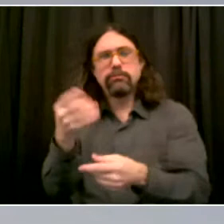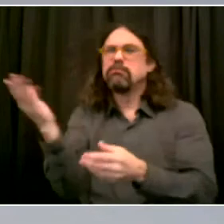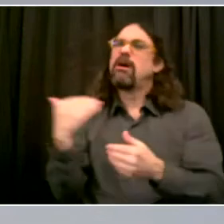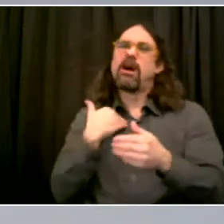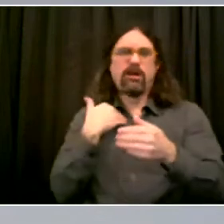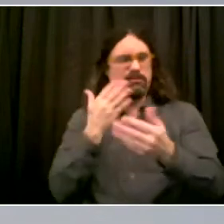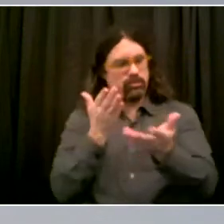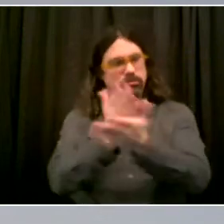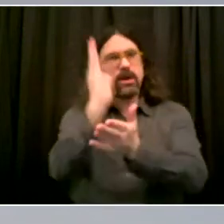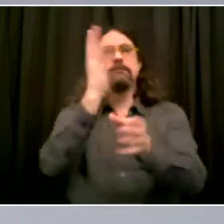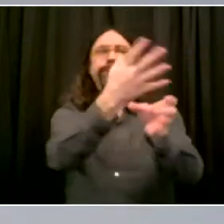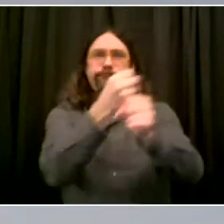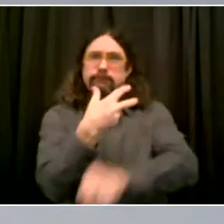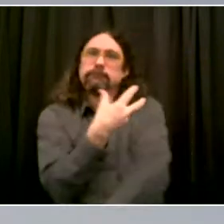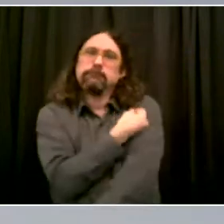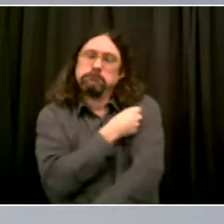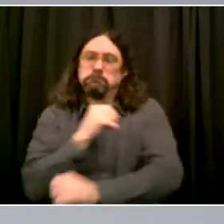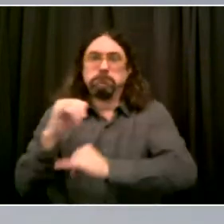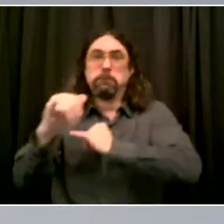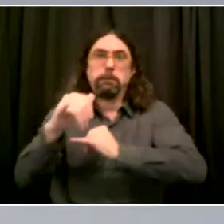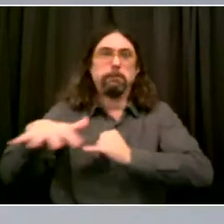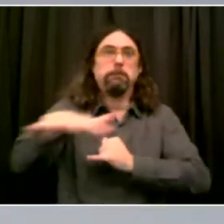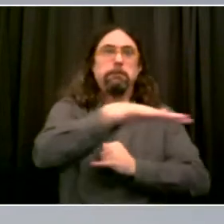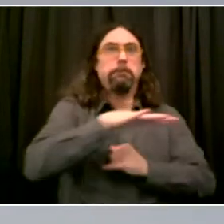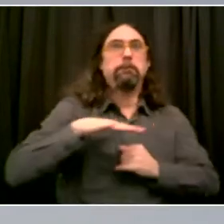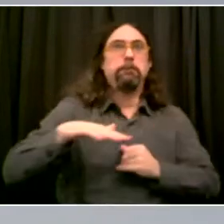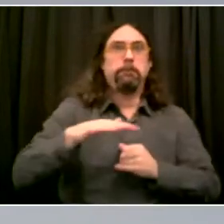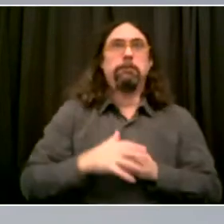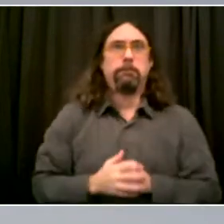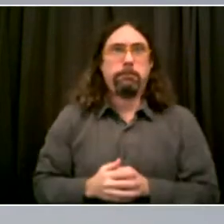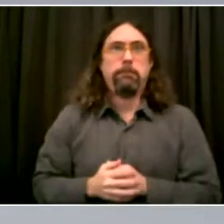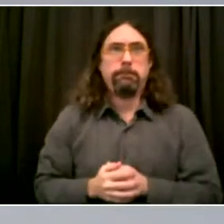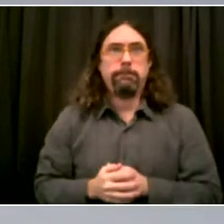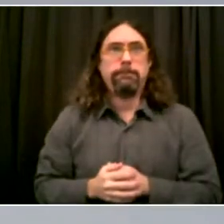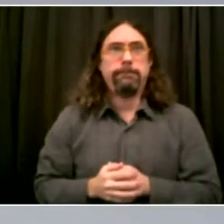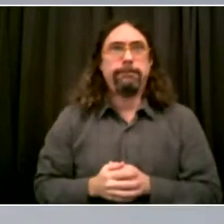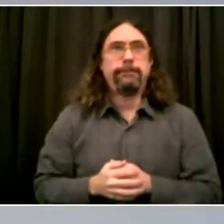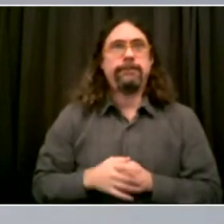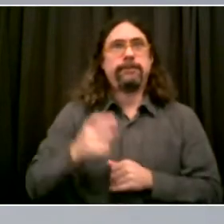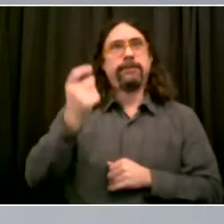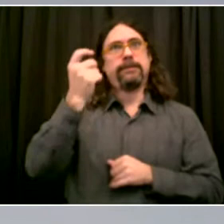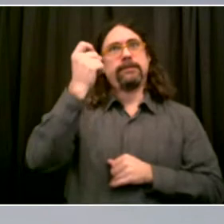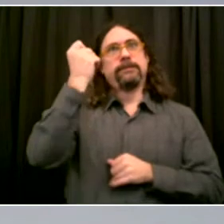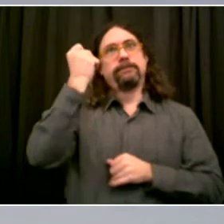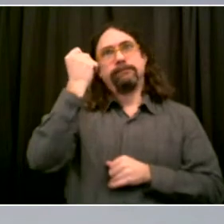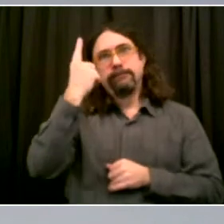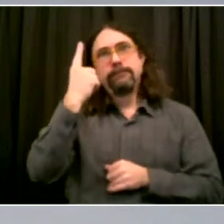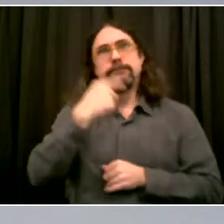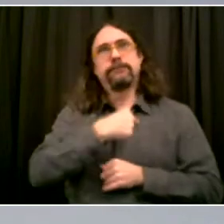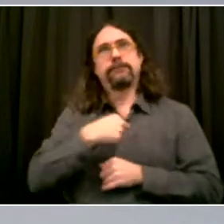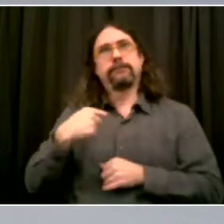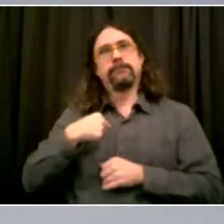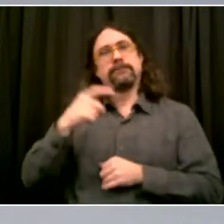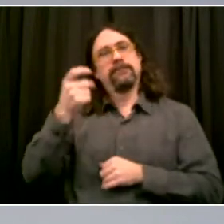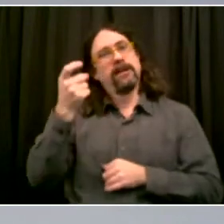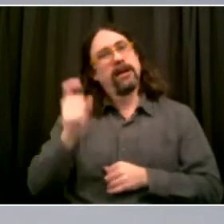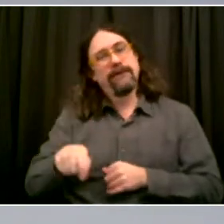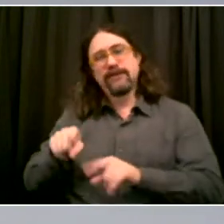AND FAITH-BASED ORGANIZATIONS.